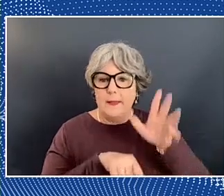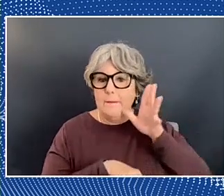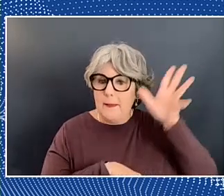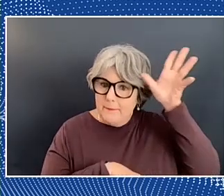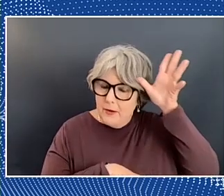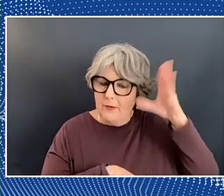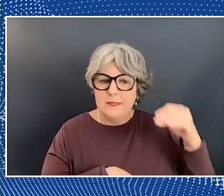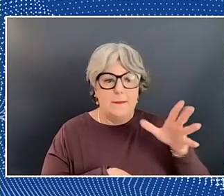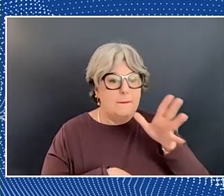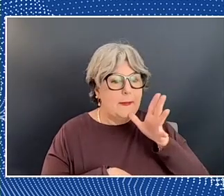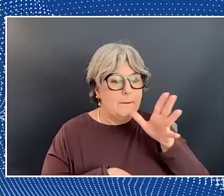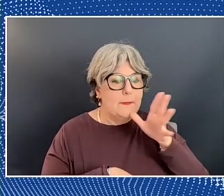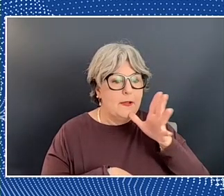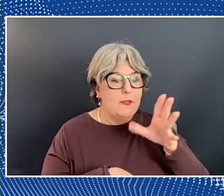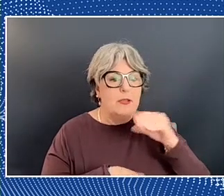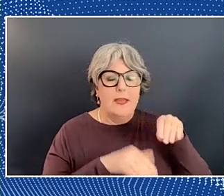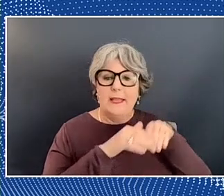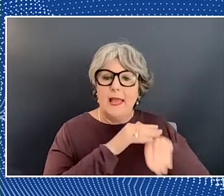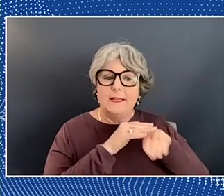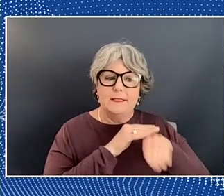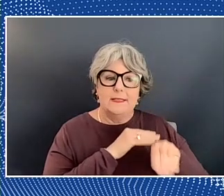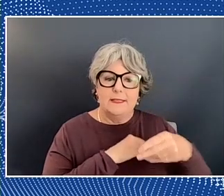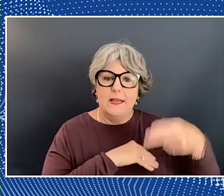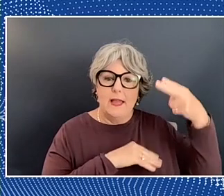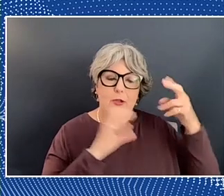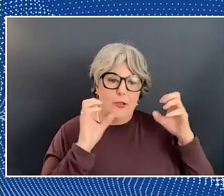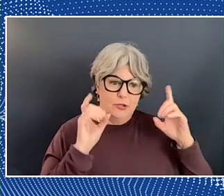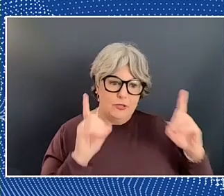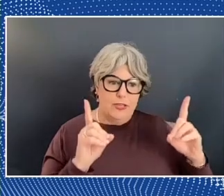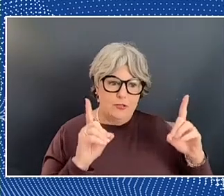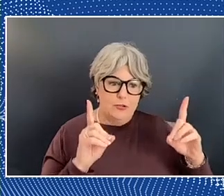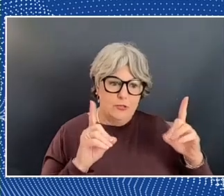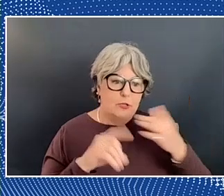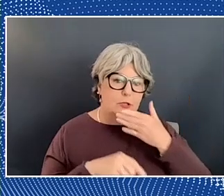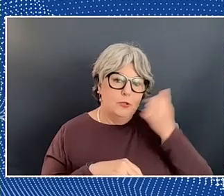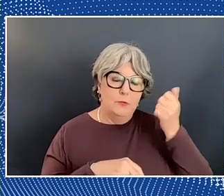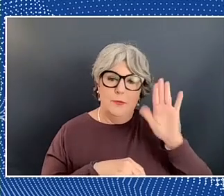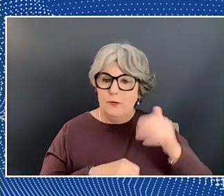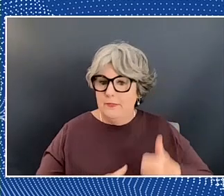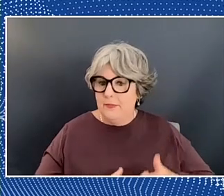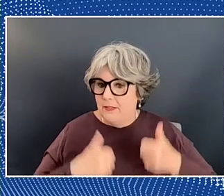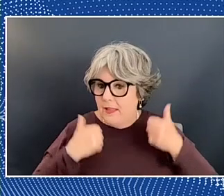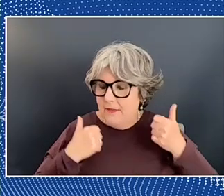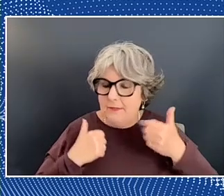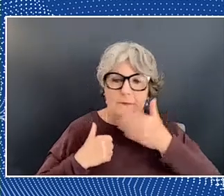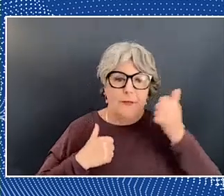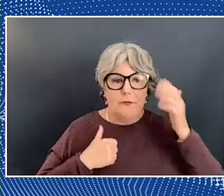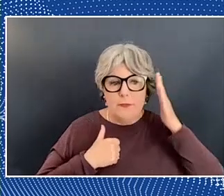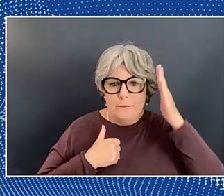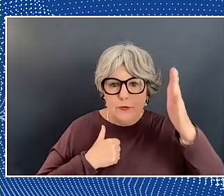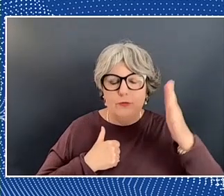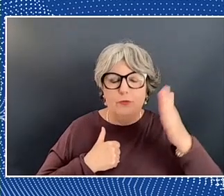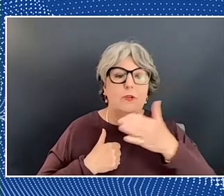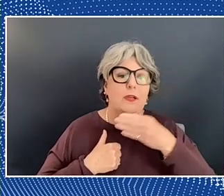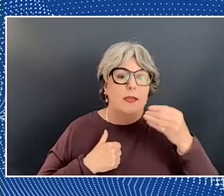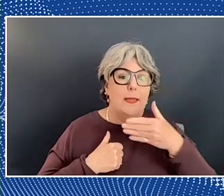and accessing higher education to better their lives, to better their future, and to better their families.